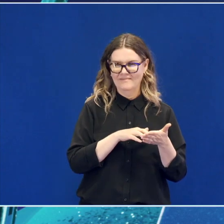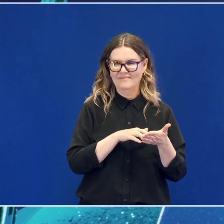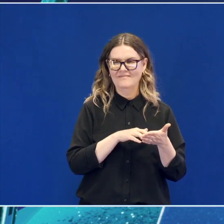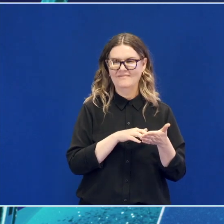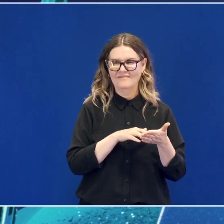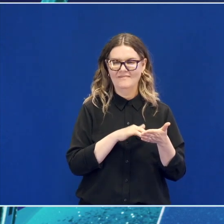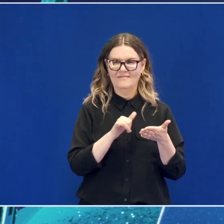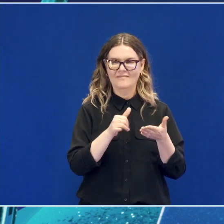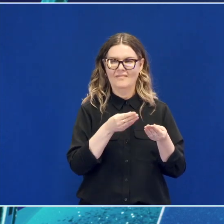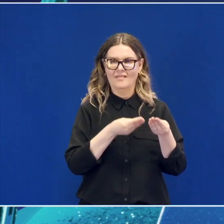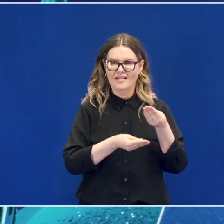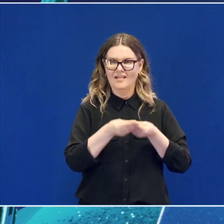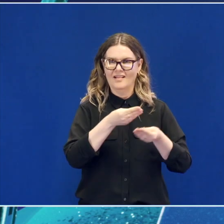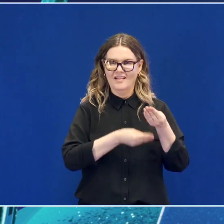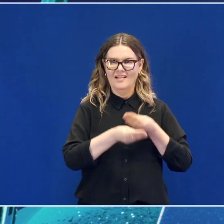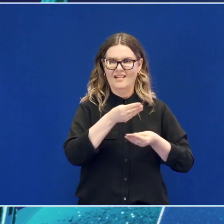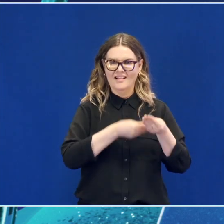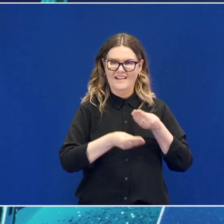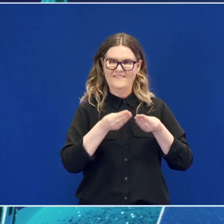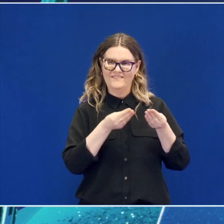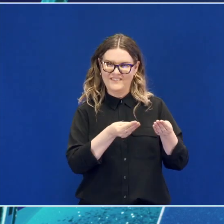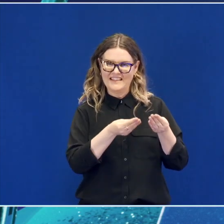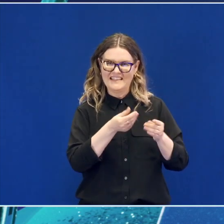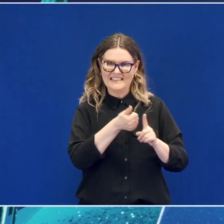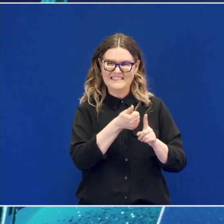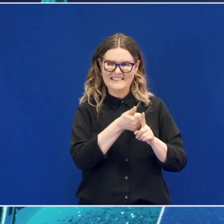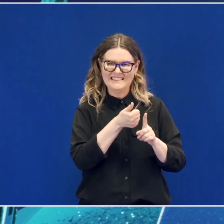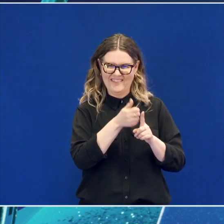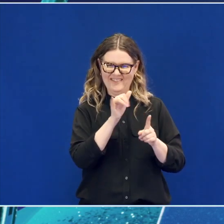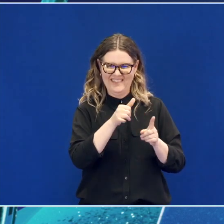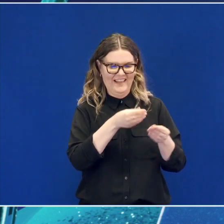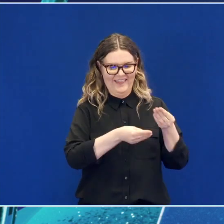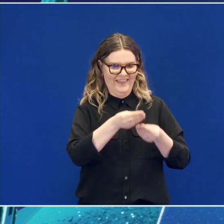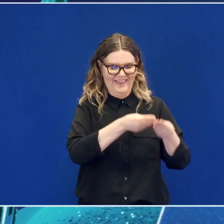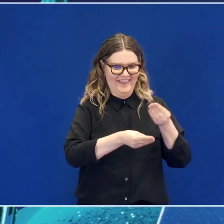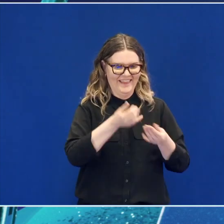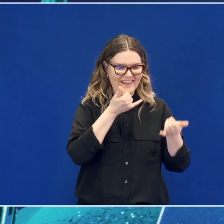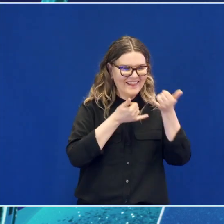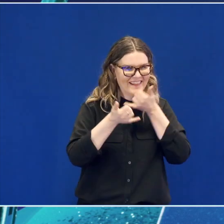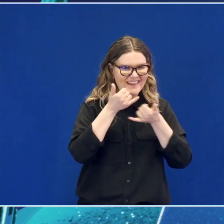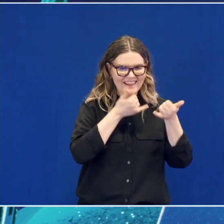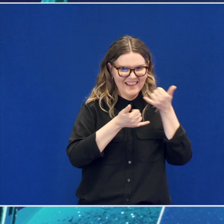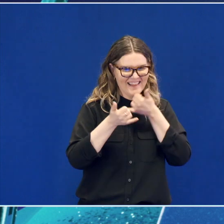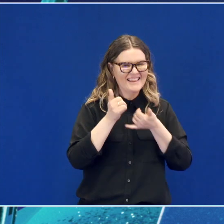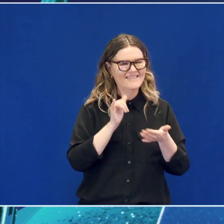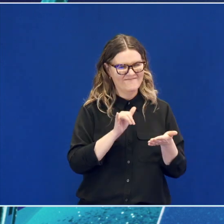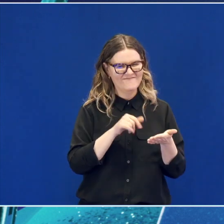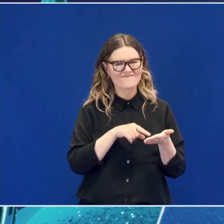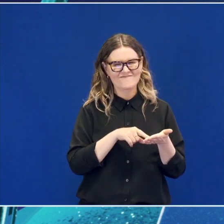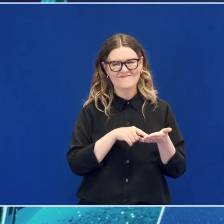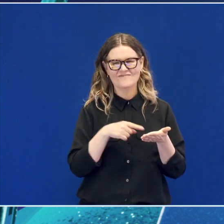So for years we've been working to improve the tools and procedures that we have when it comes to identifying